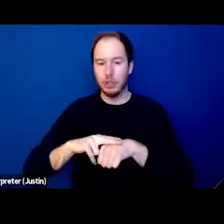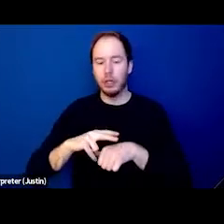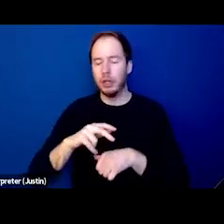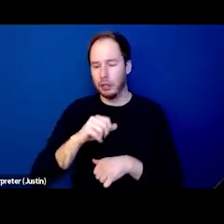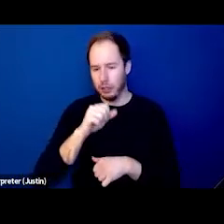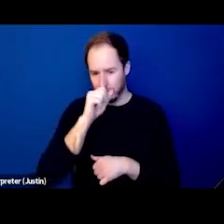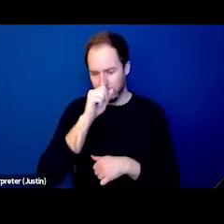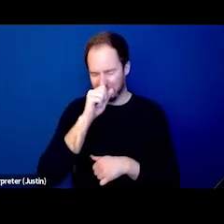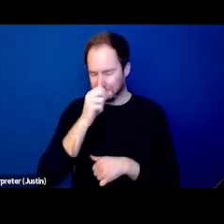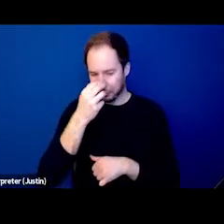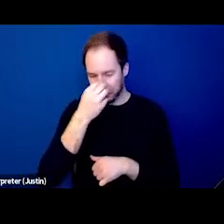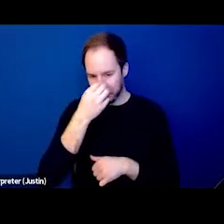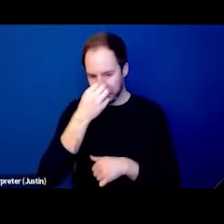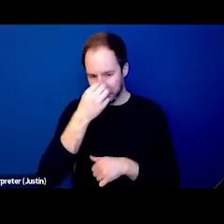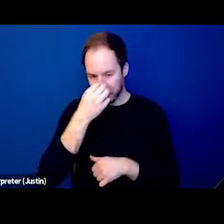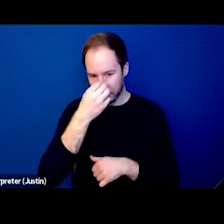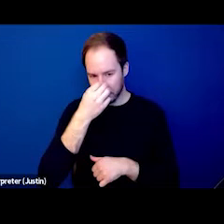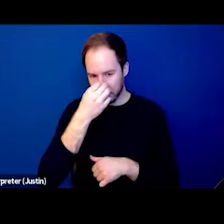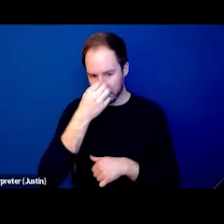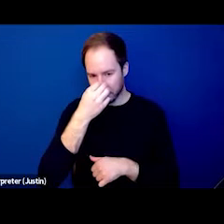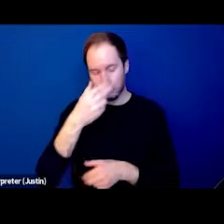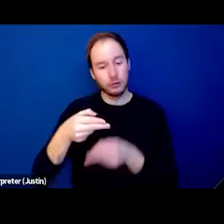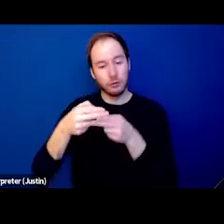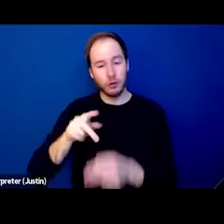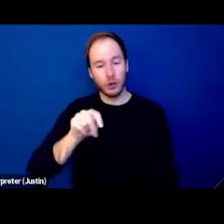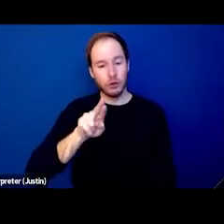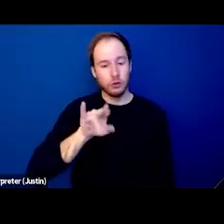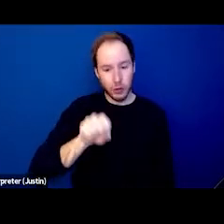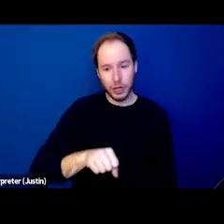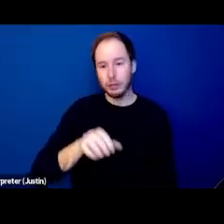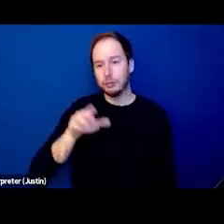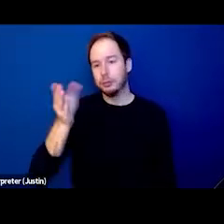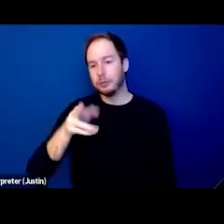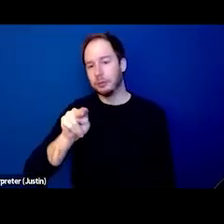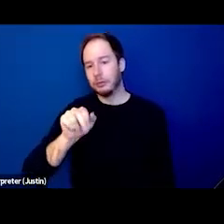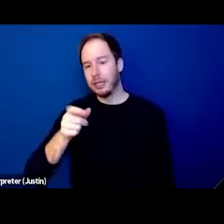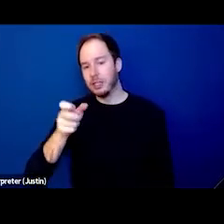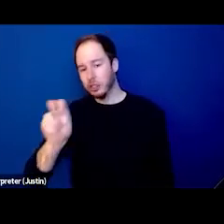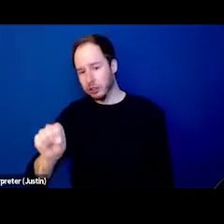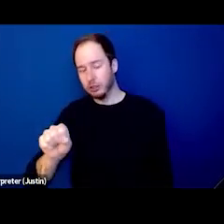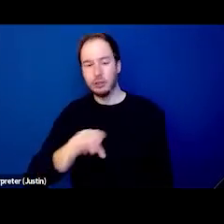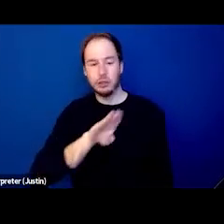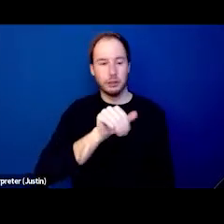and also referred to as tribes, nations, bands, pueblos, communities, and native villages.